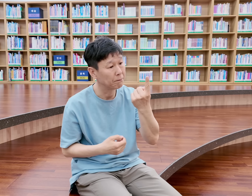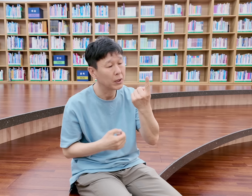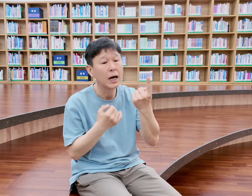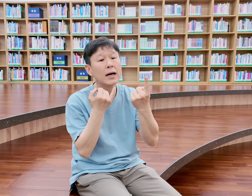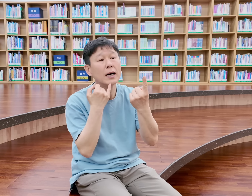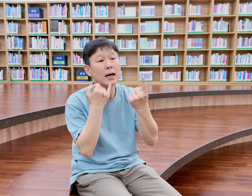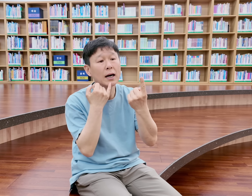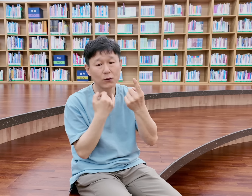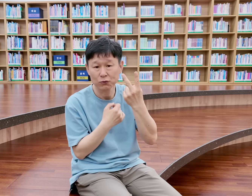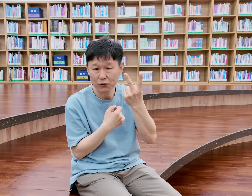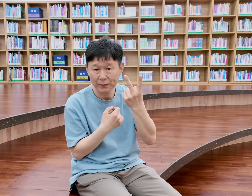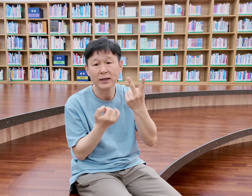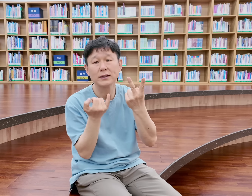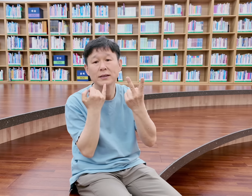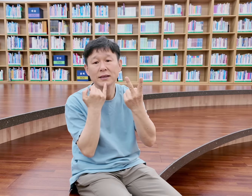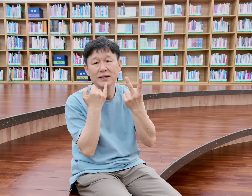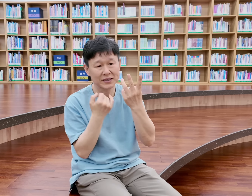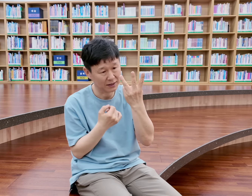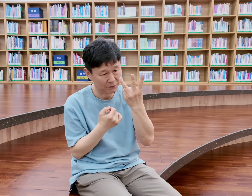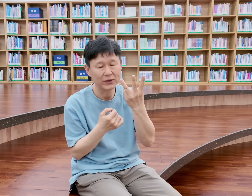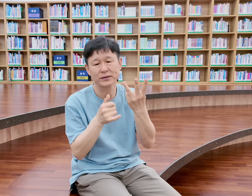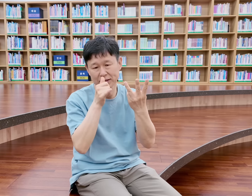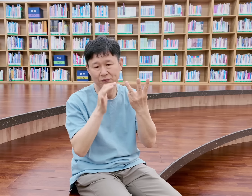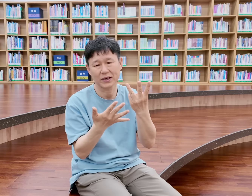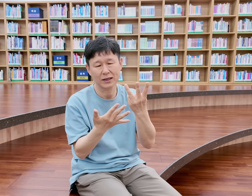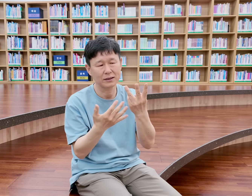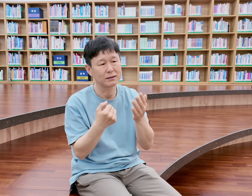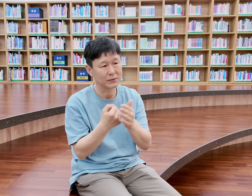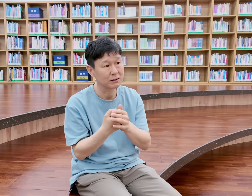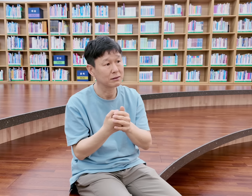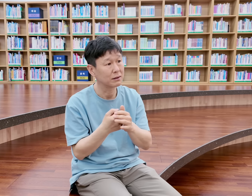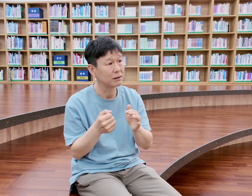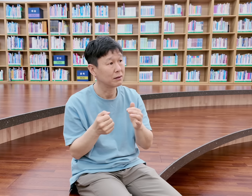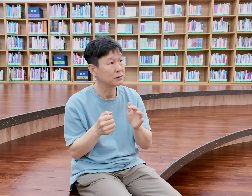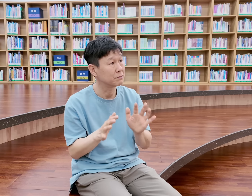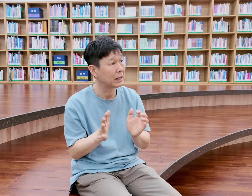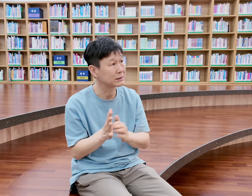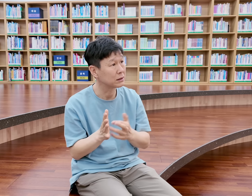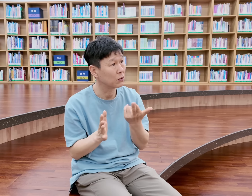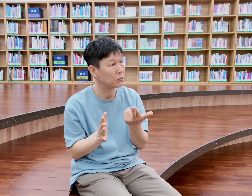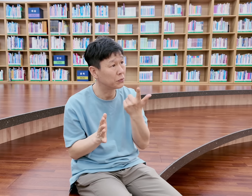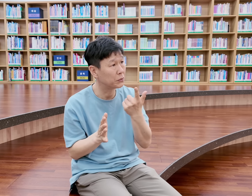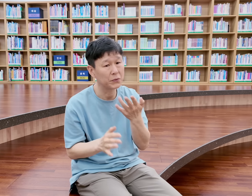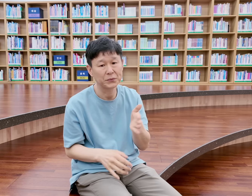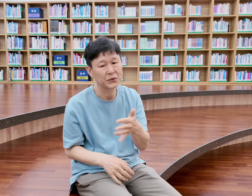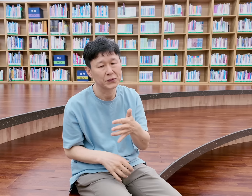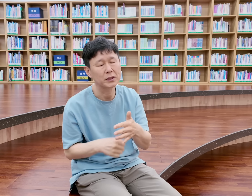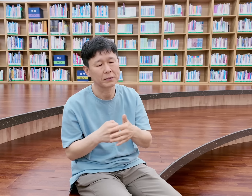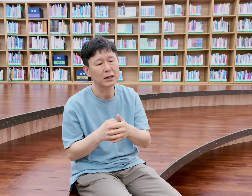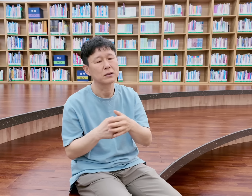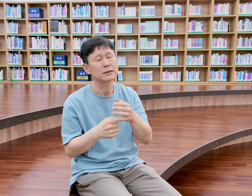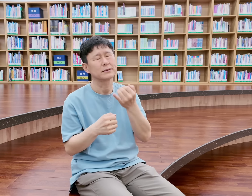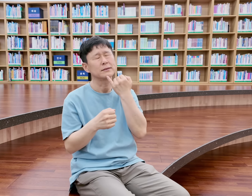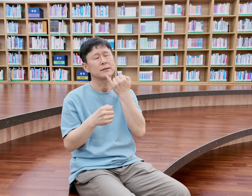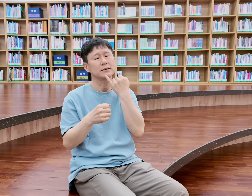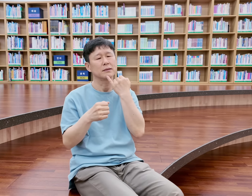I believe that once is okay, twice is okay, and three times is a must. There hasn't been anything particularly lacking so far.